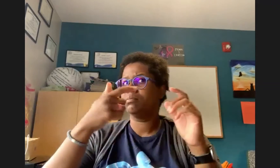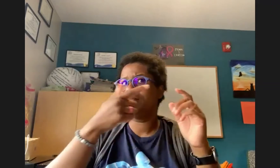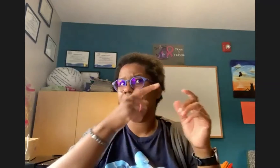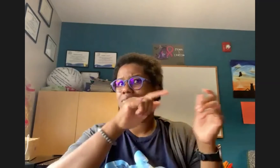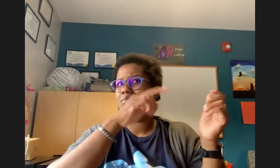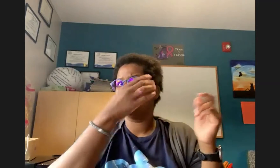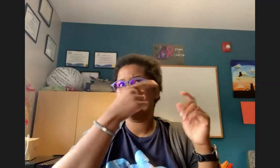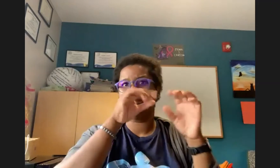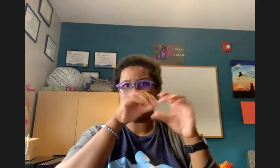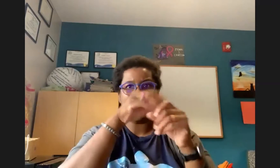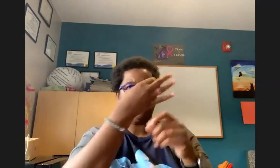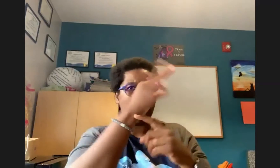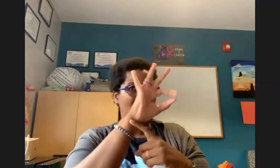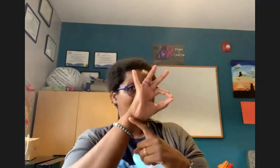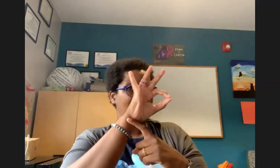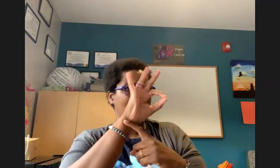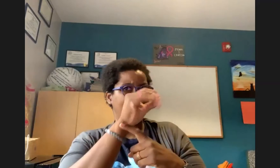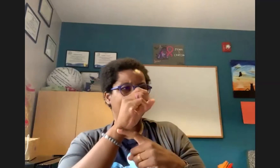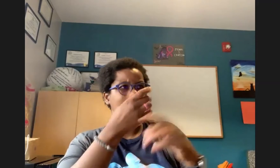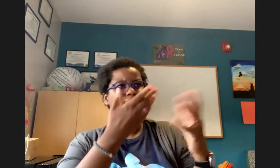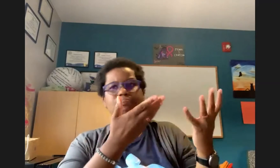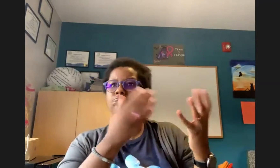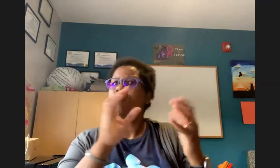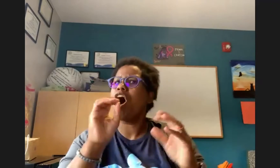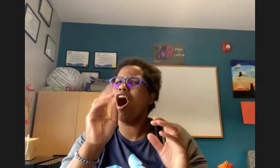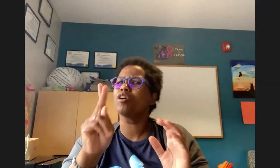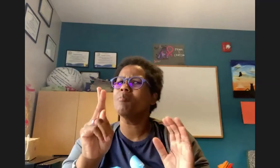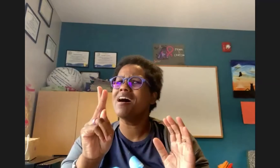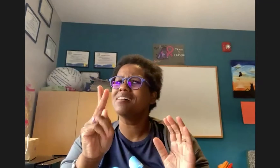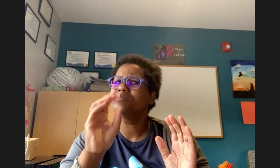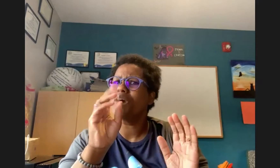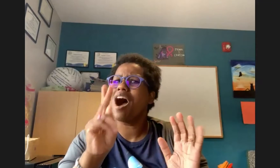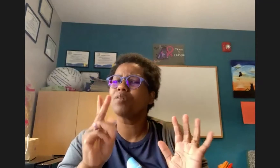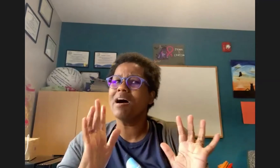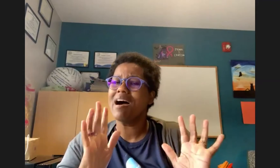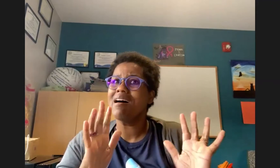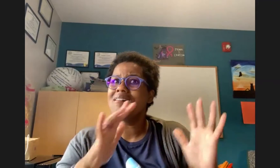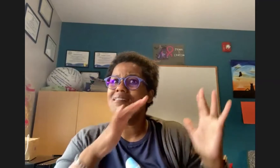When you look at the Americans with Disabilities Act, the ADA, which was passed in 1990.